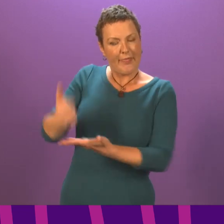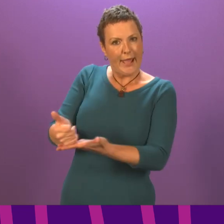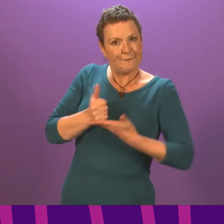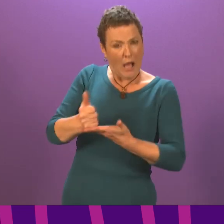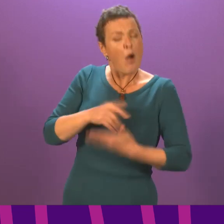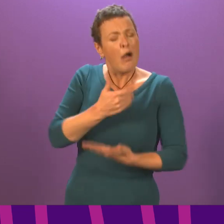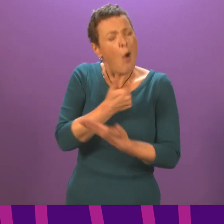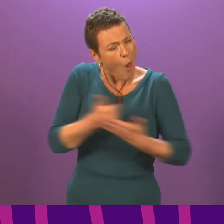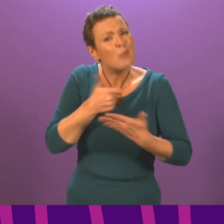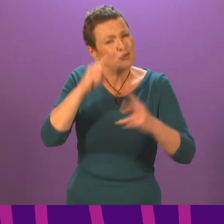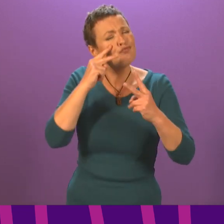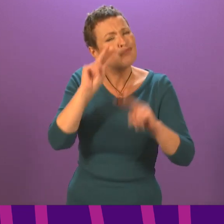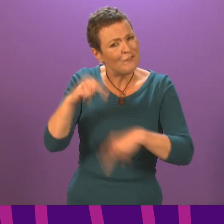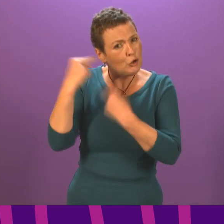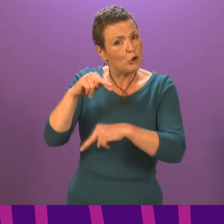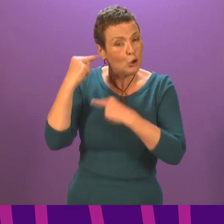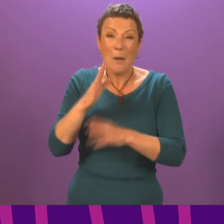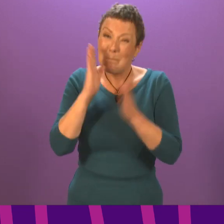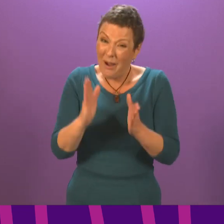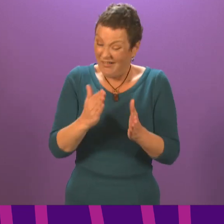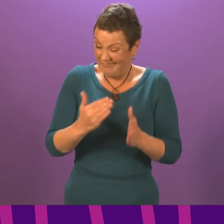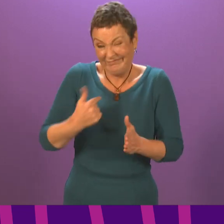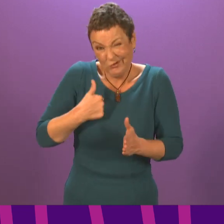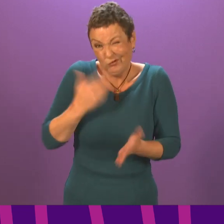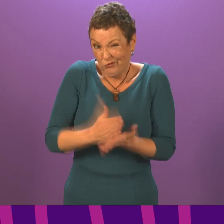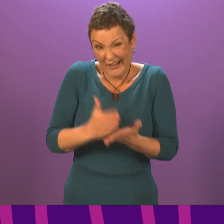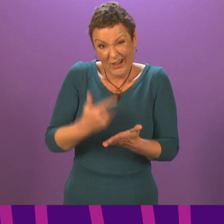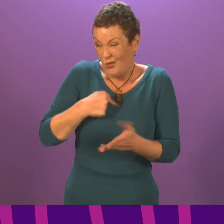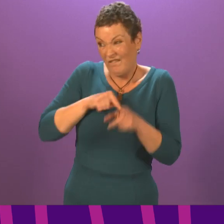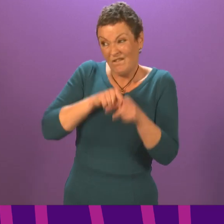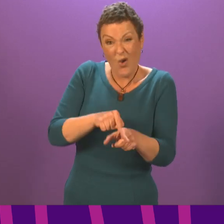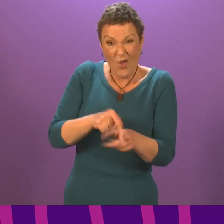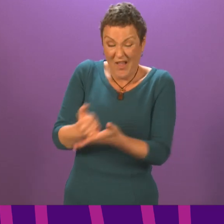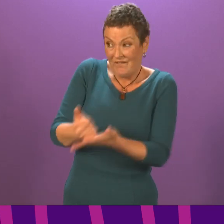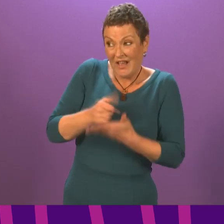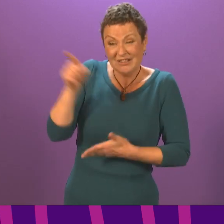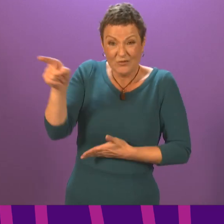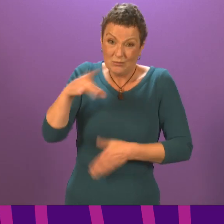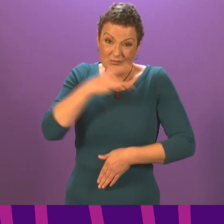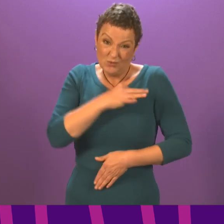under review but, fundamentally, we will continue to act on the basis of the best clinical advice that we have.